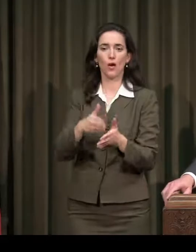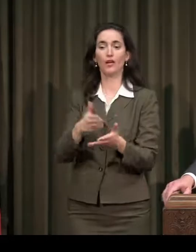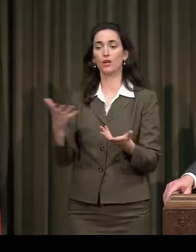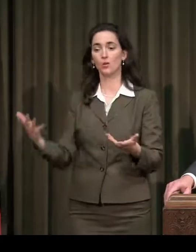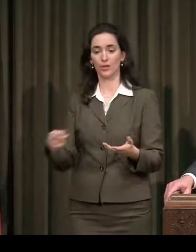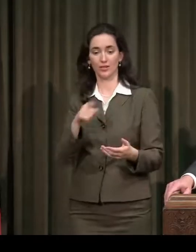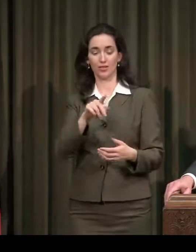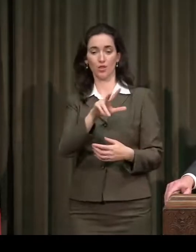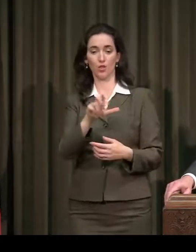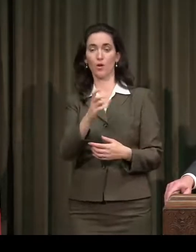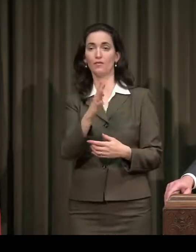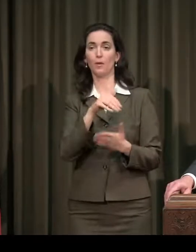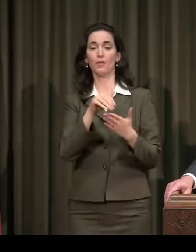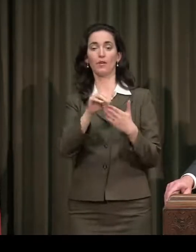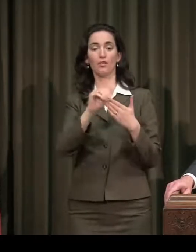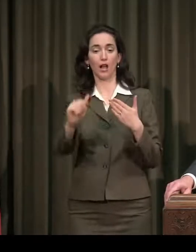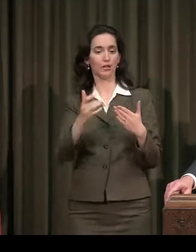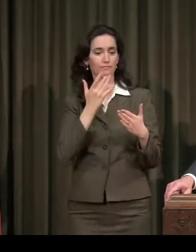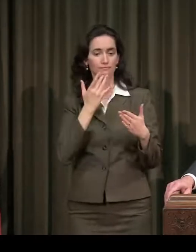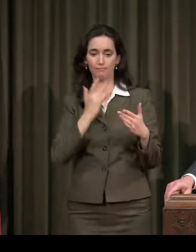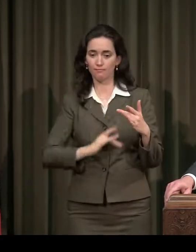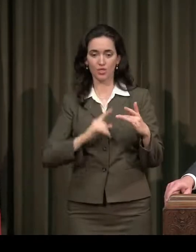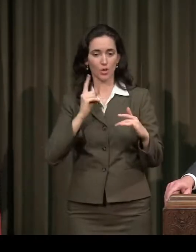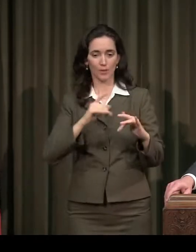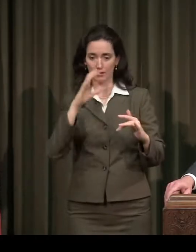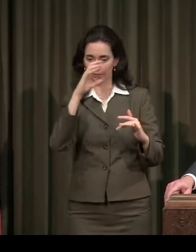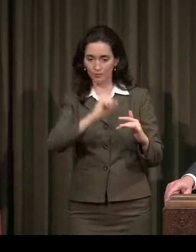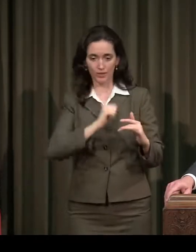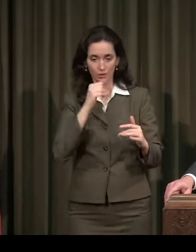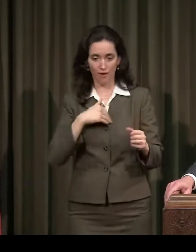of this 304 million dollar shortfall and